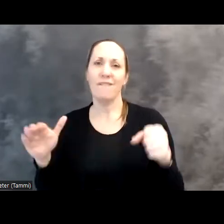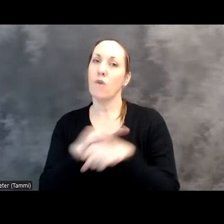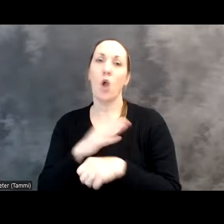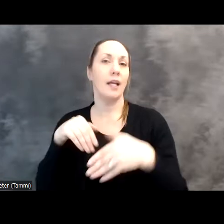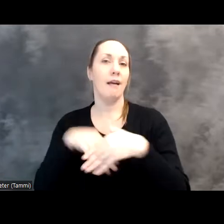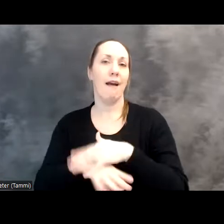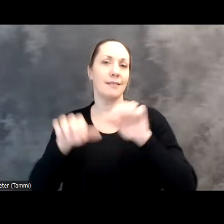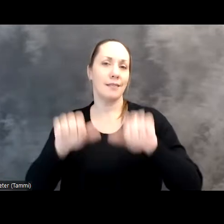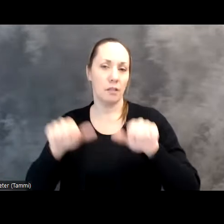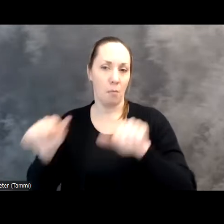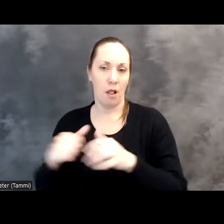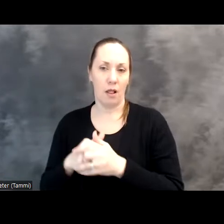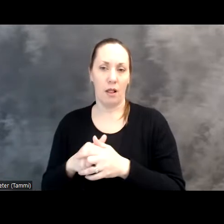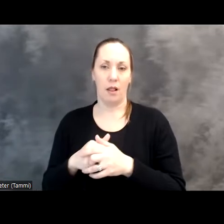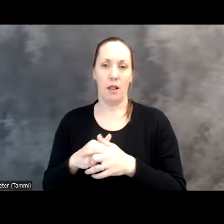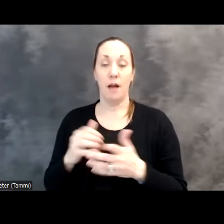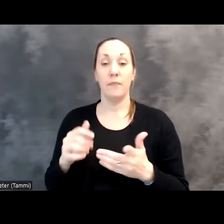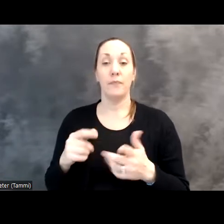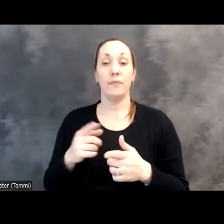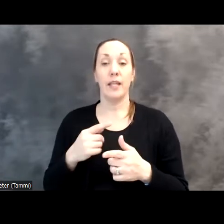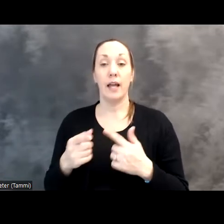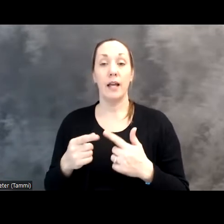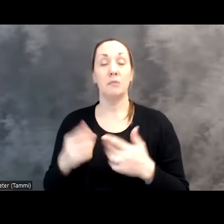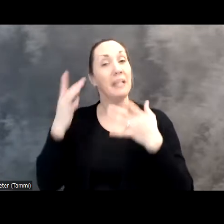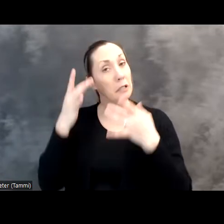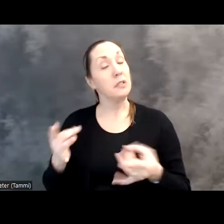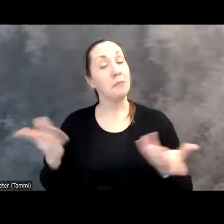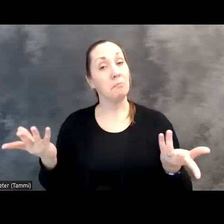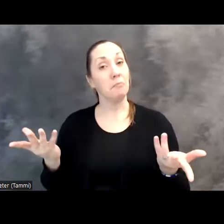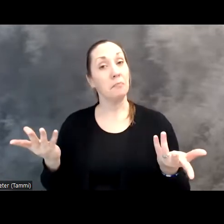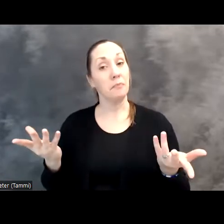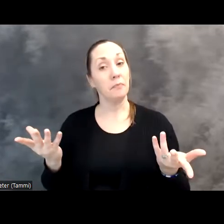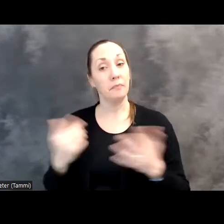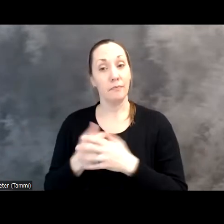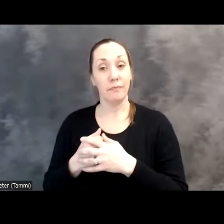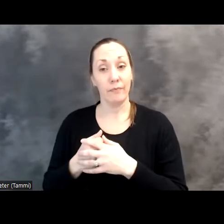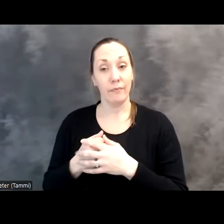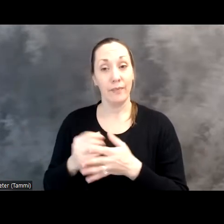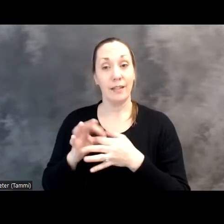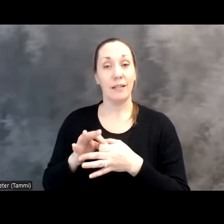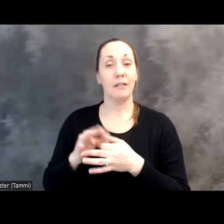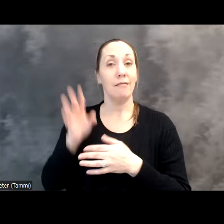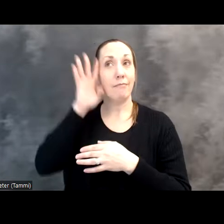, at the same time we do not stop making our society fully accessible. That would be a backward step